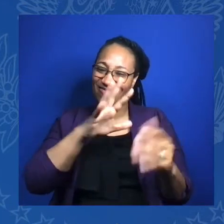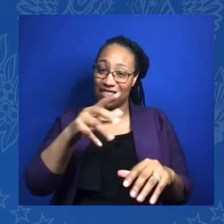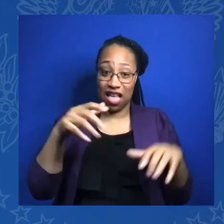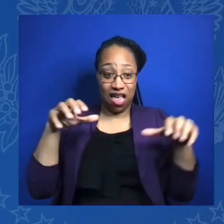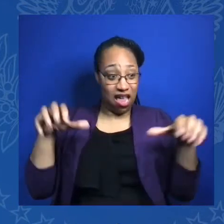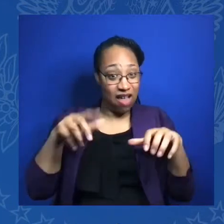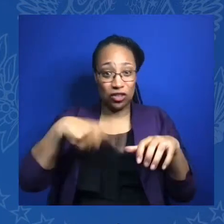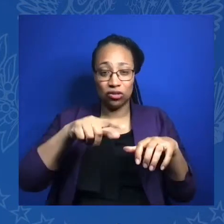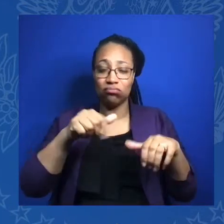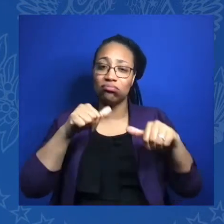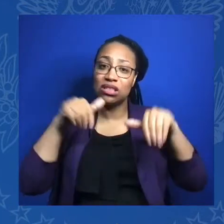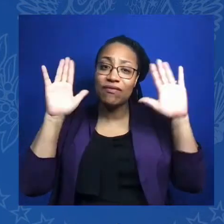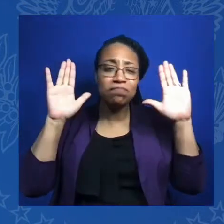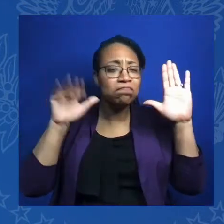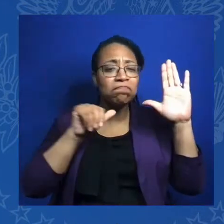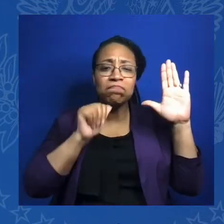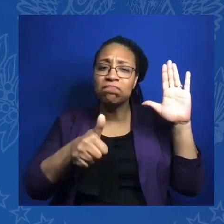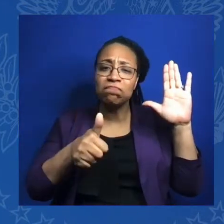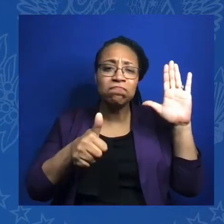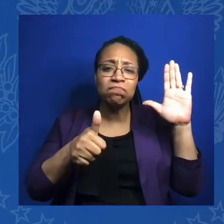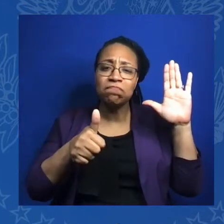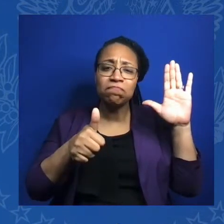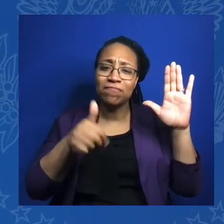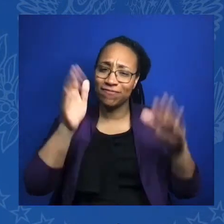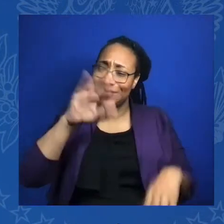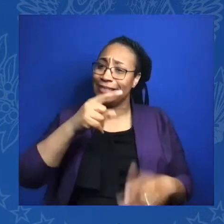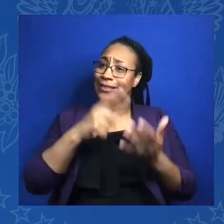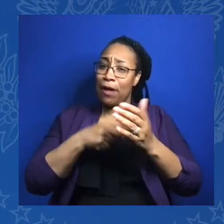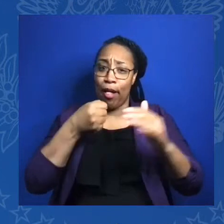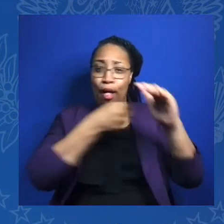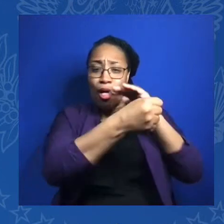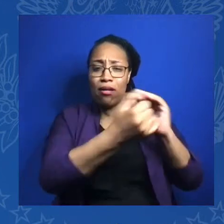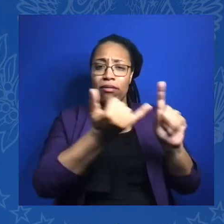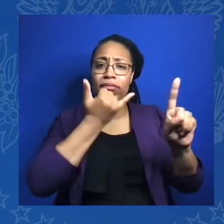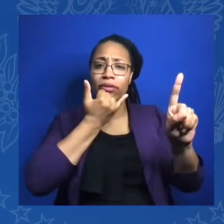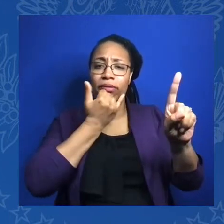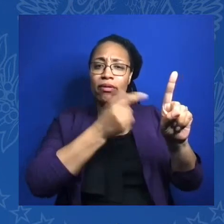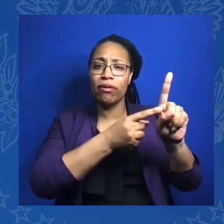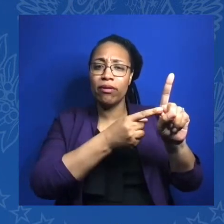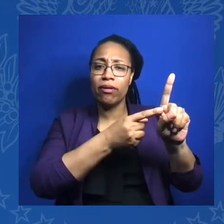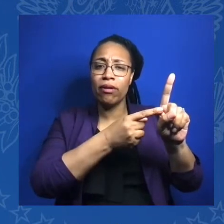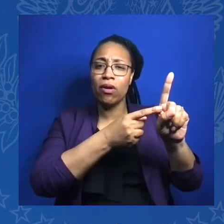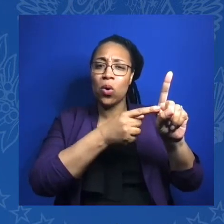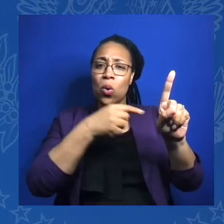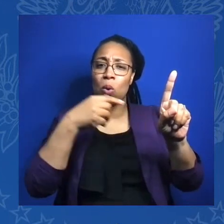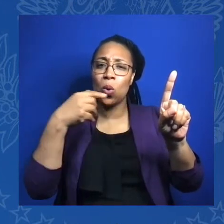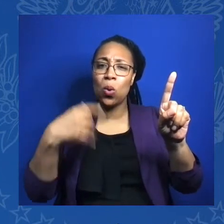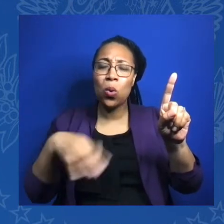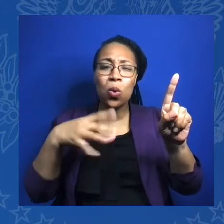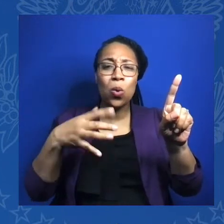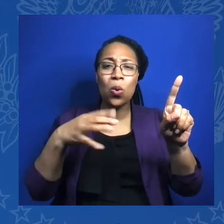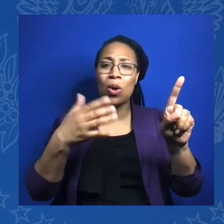wrongful detainees from Afghanistan, Burma, Haiti, Iran, Rwanda, Venezuela, across West Africa,